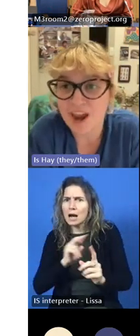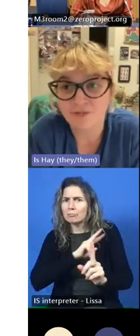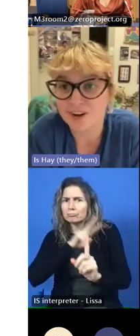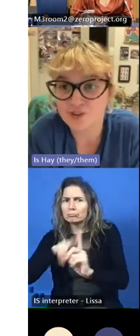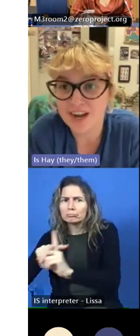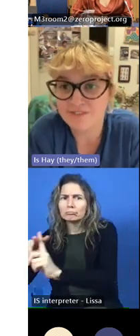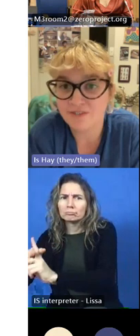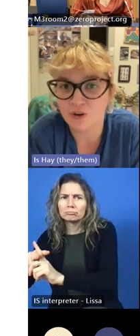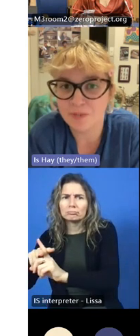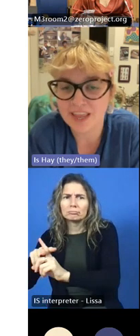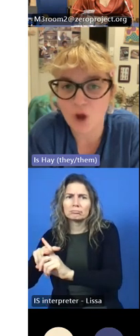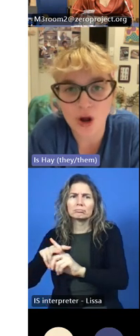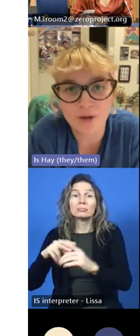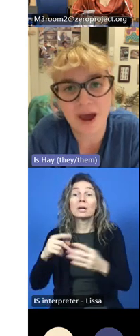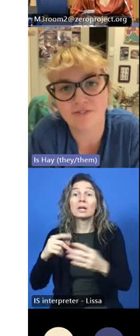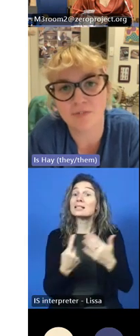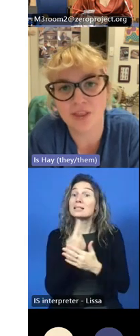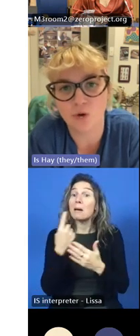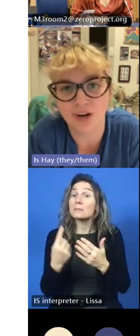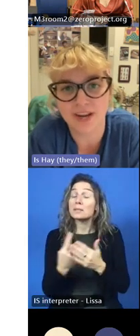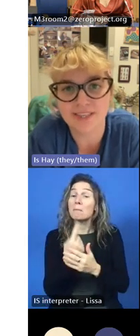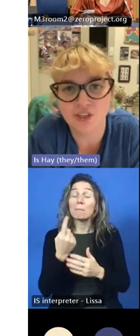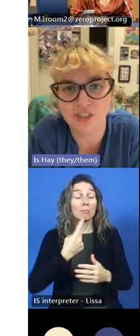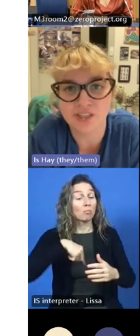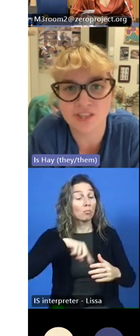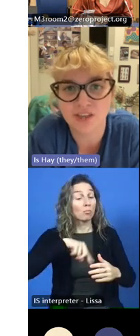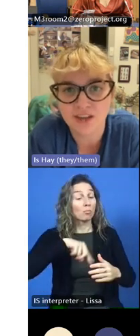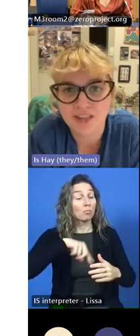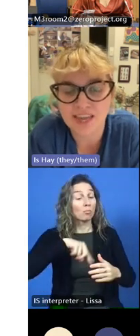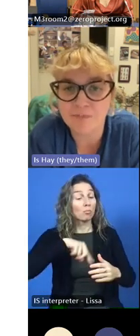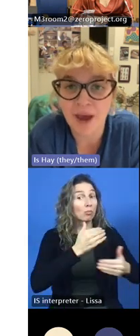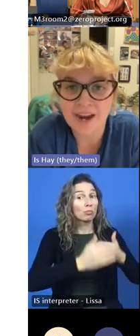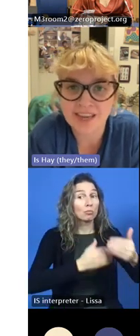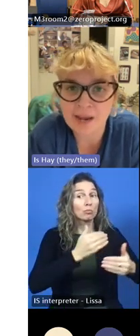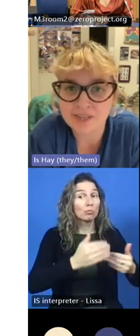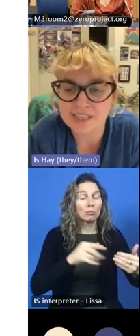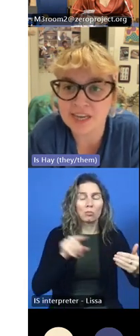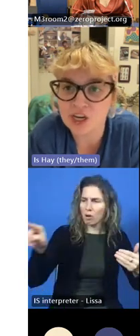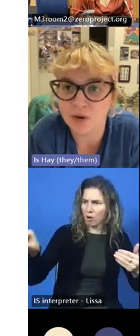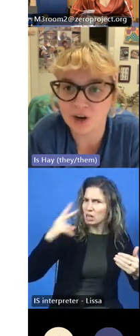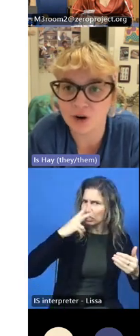we haven't run training for what we will see them in other organisations and the impact continues.